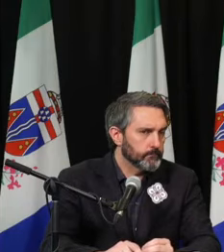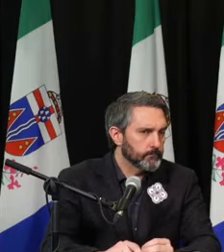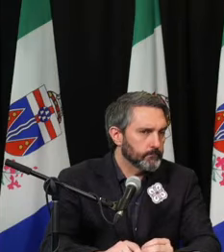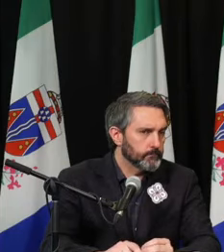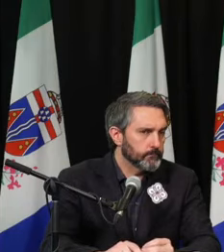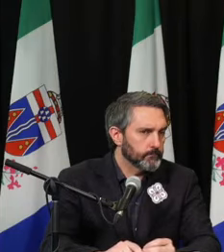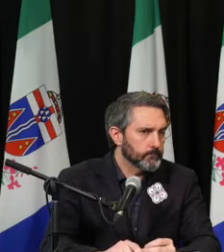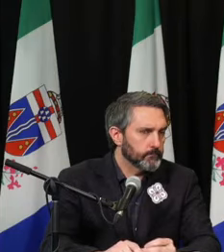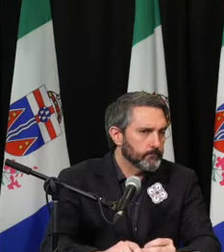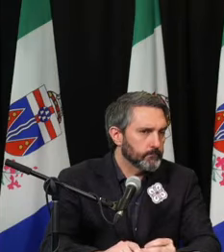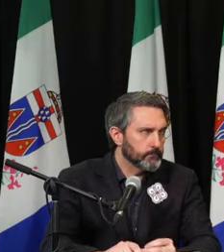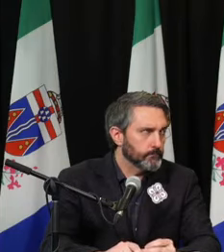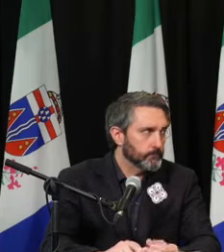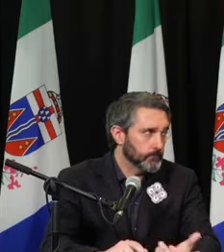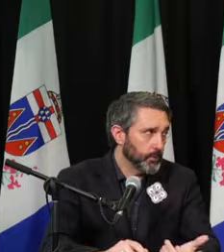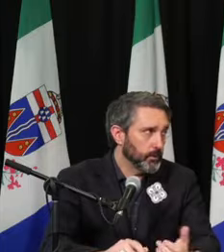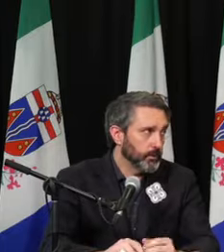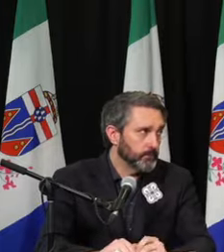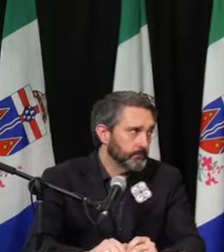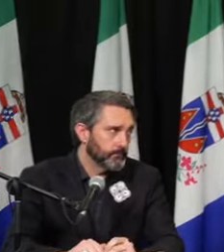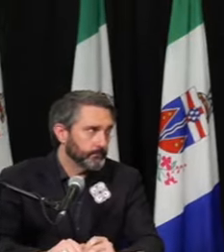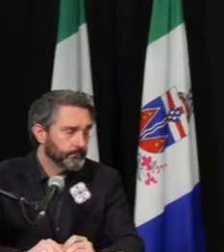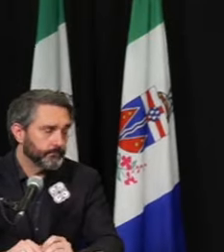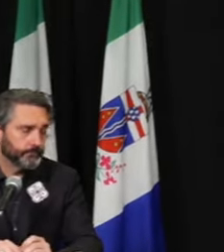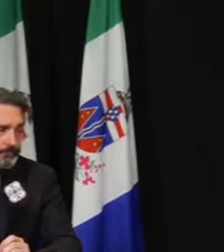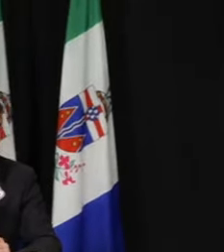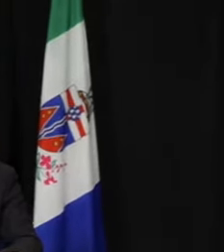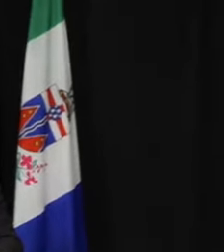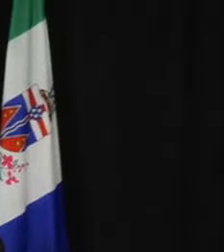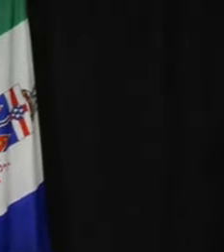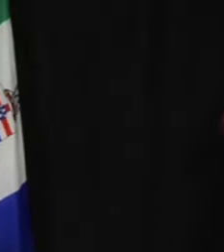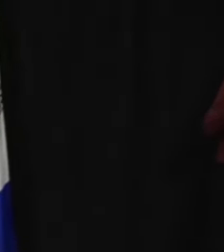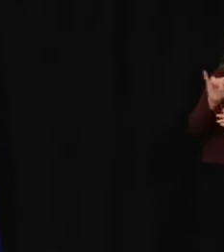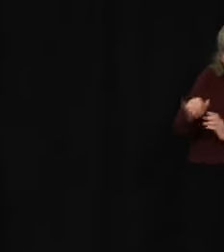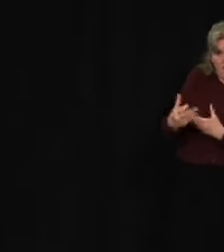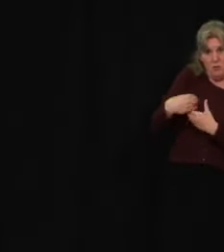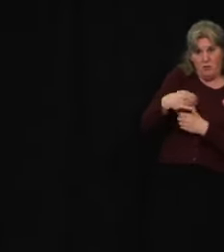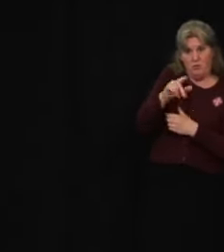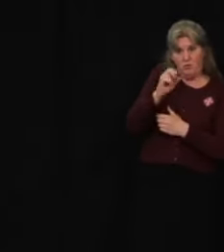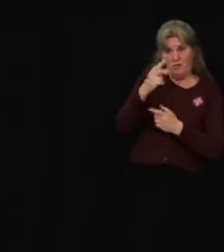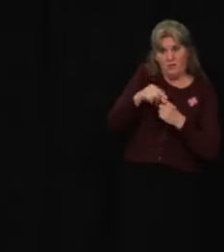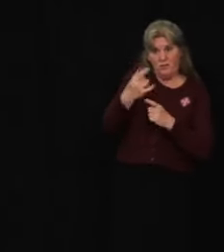for specific circumstances of these different organizations?